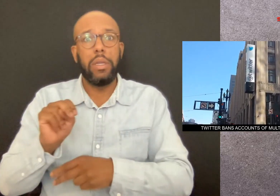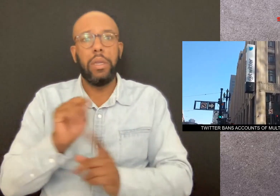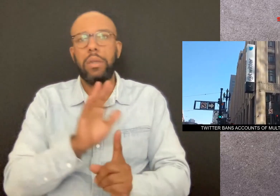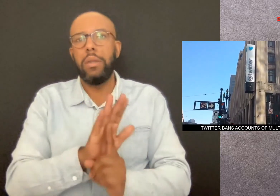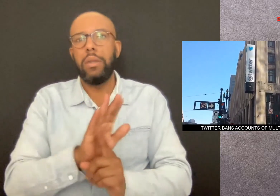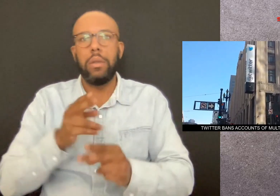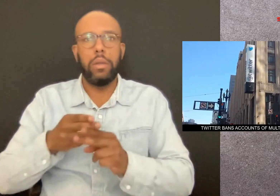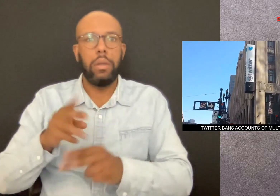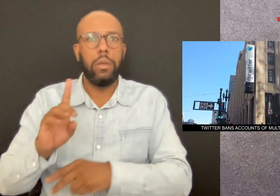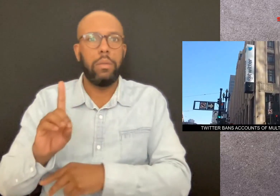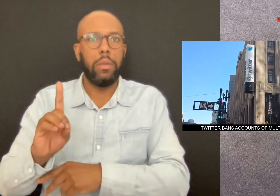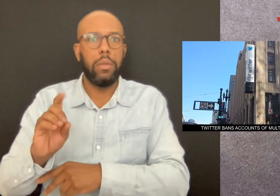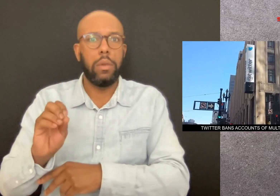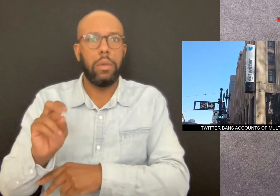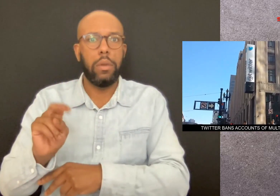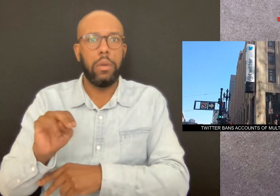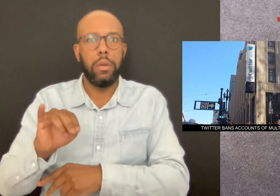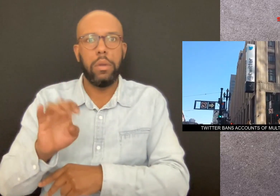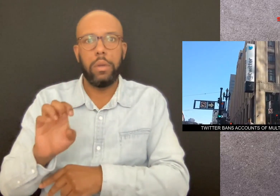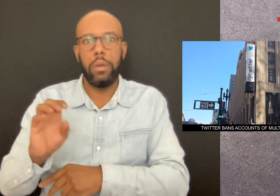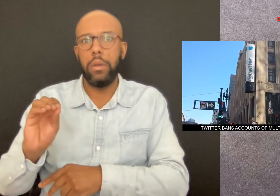and CNN's Donie O'Sullivan